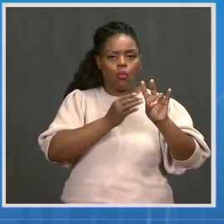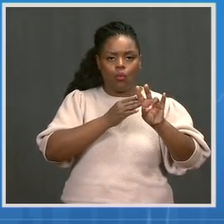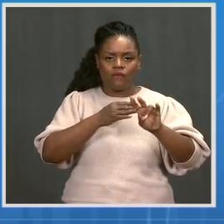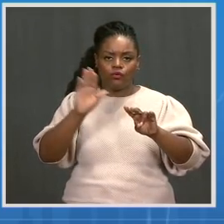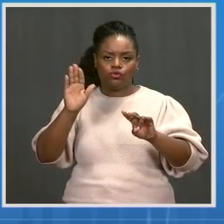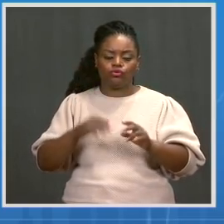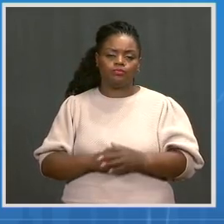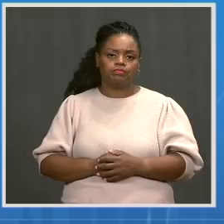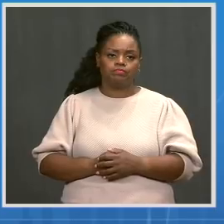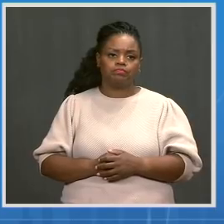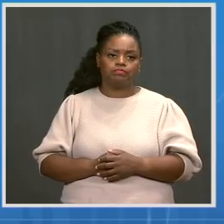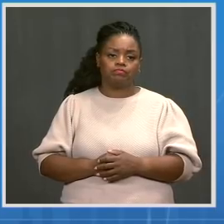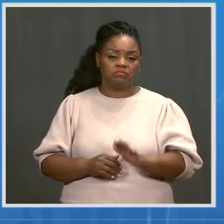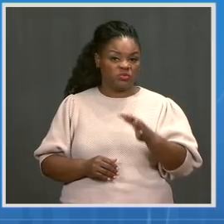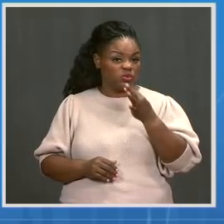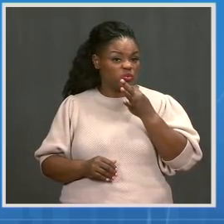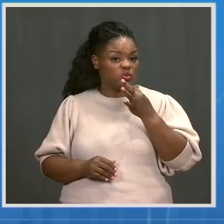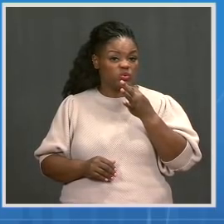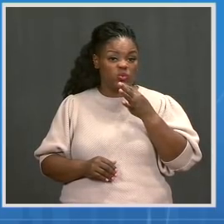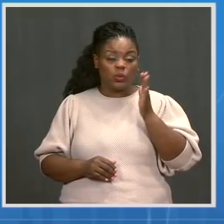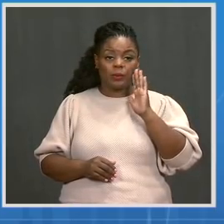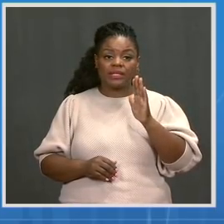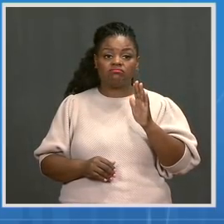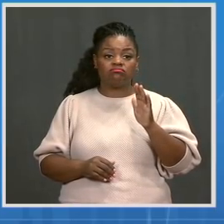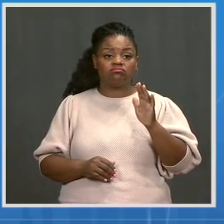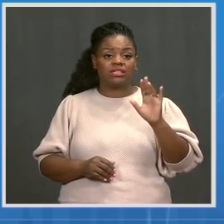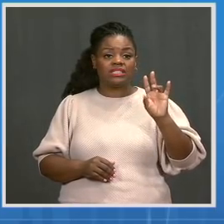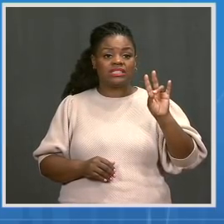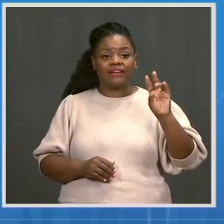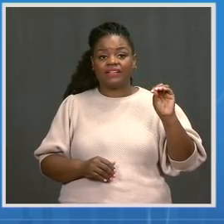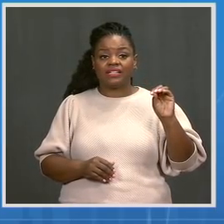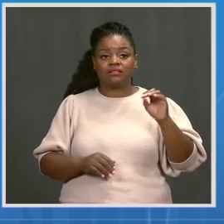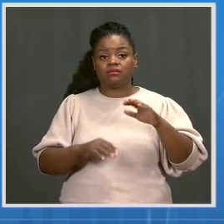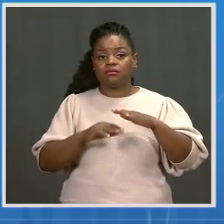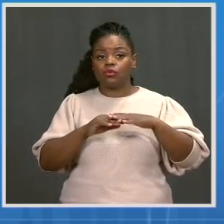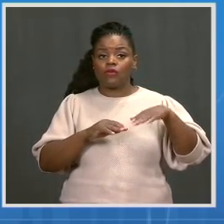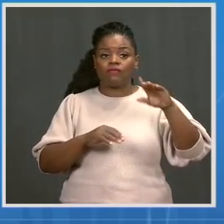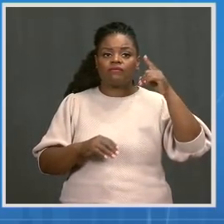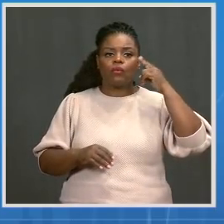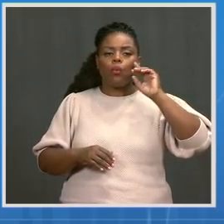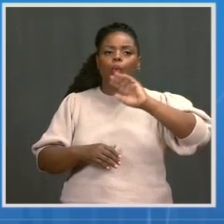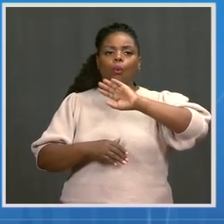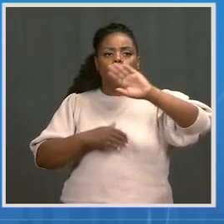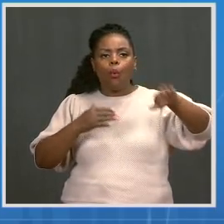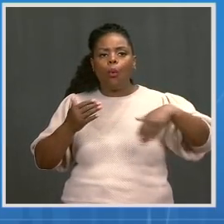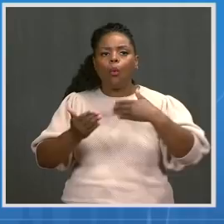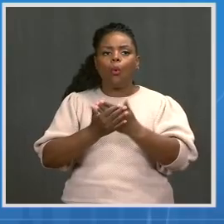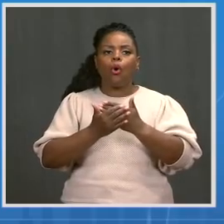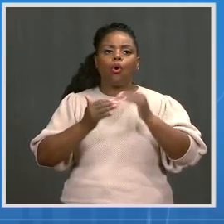70 percent or over for the whole adult population. And then we're going to continue to drive across the summer